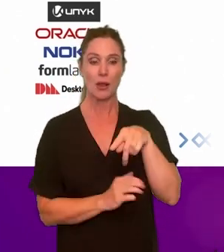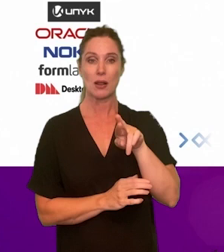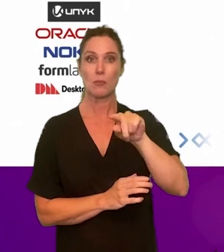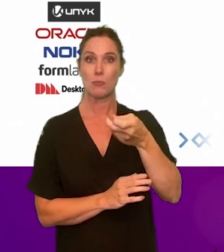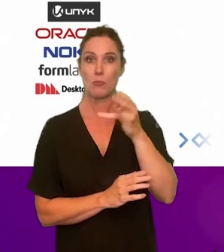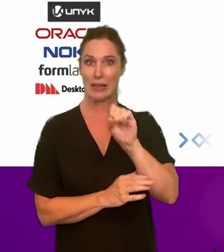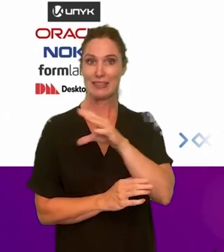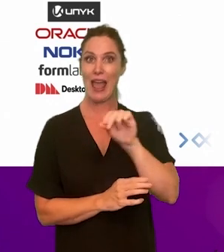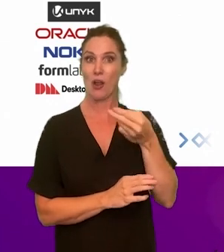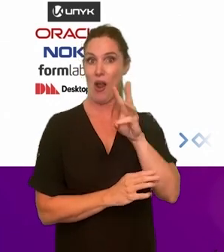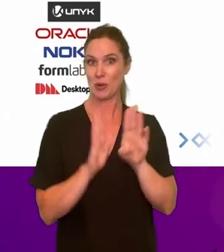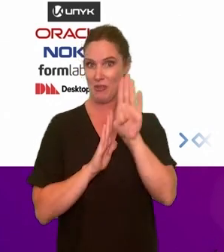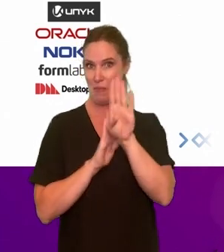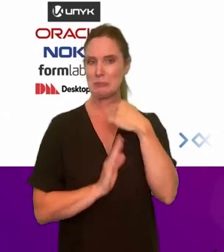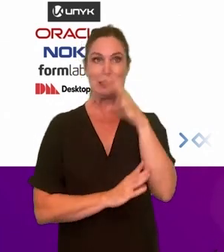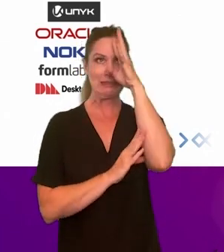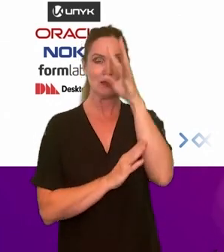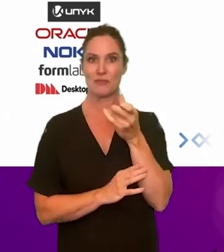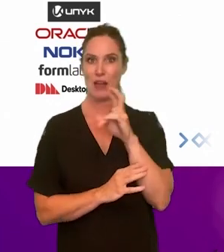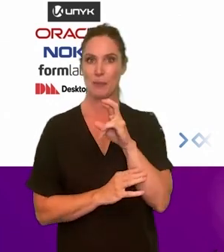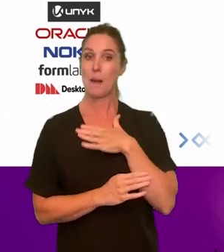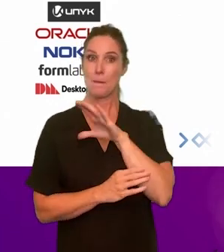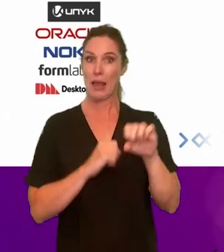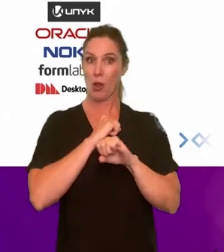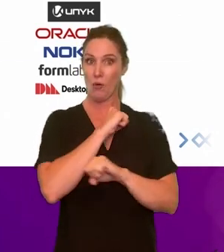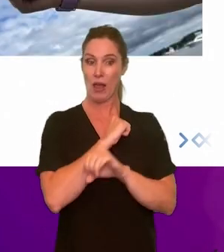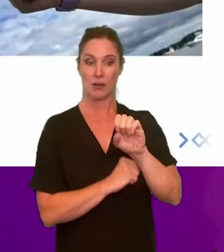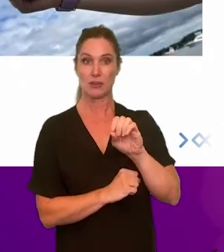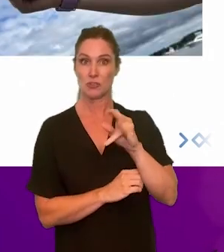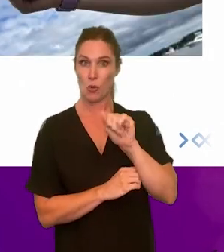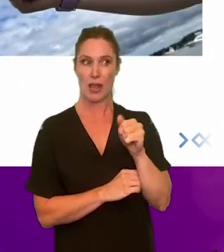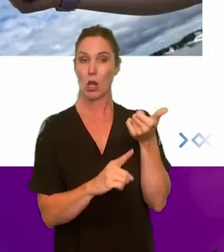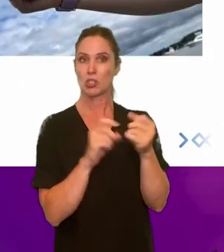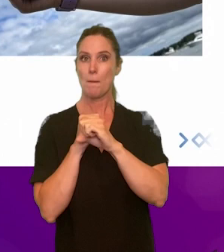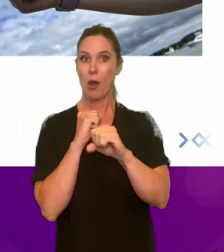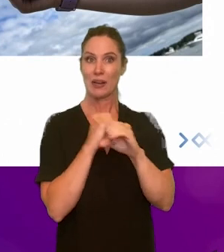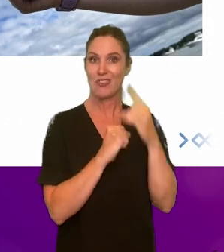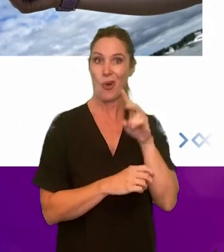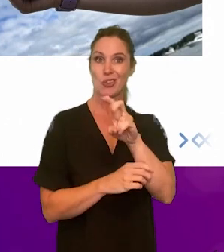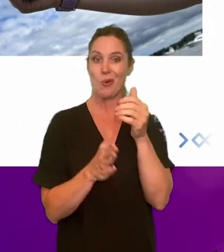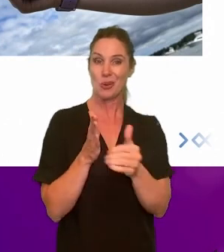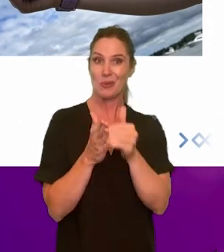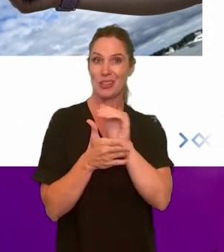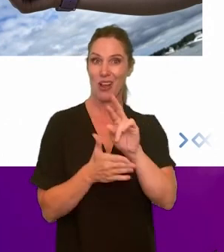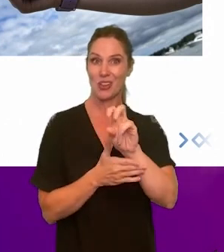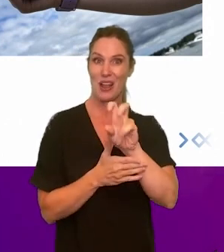My co-founder, Soniya, did the marketing for a $200 million revenue business. And our manufacturing leader, Junior, brings 20 years of experience